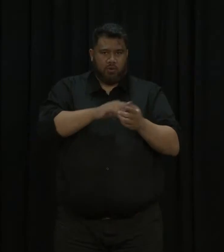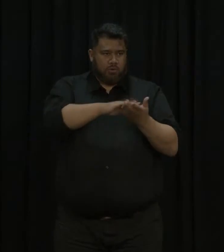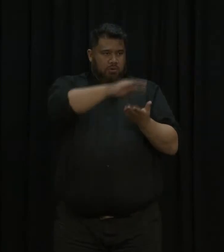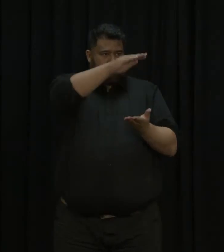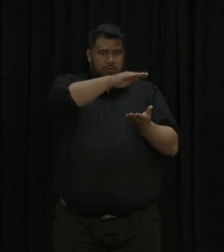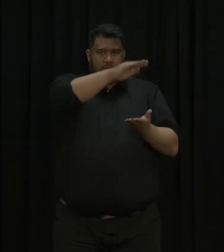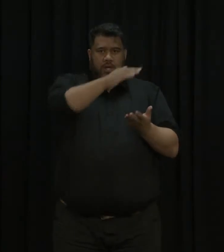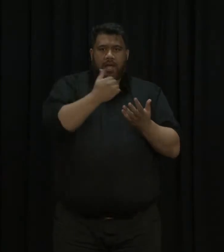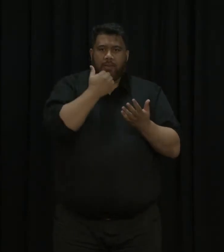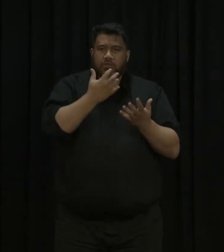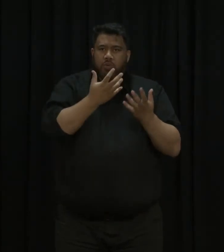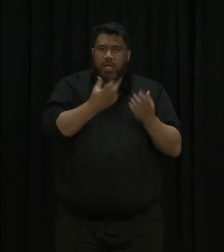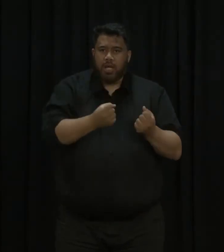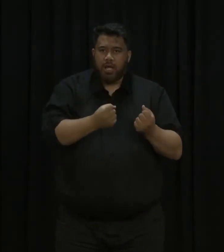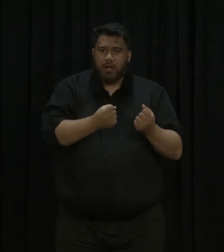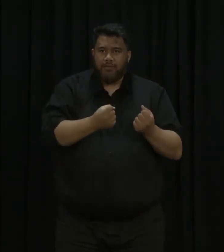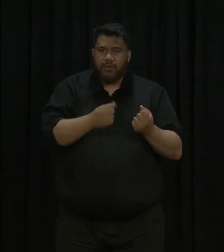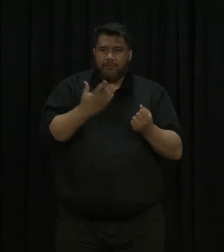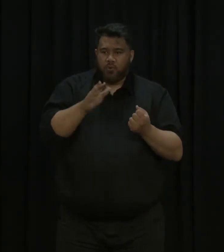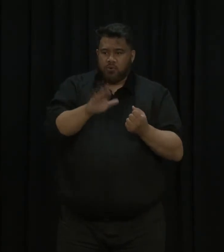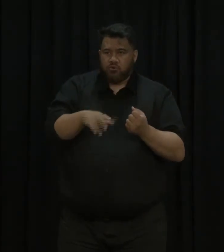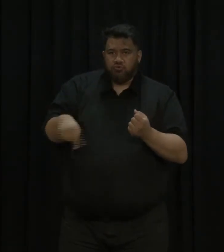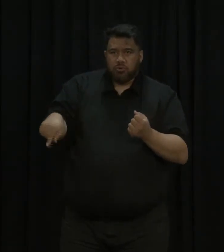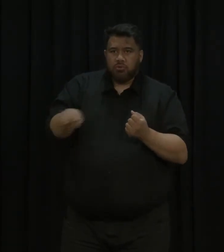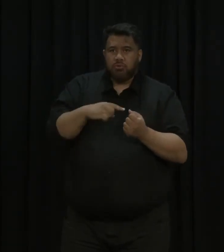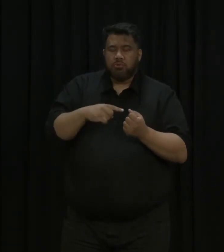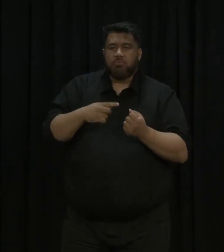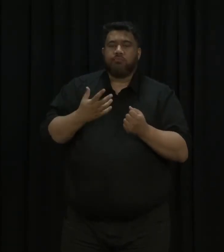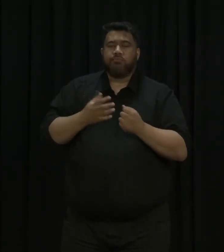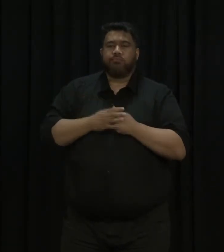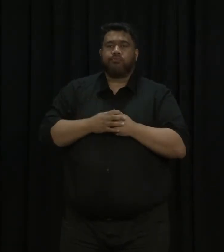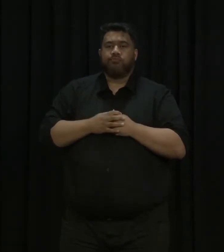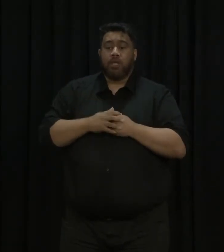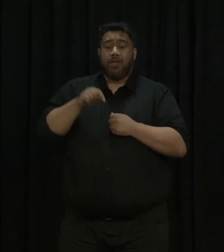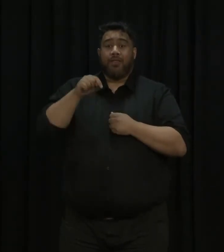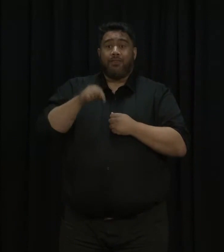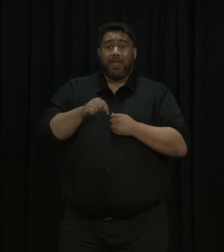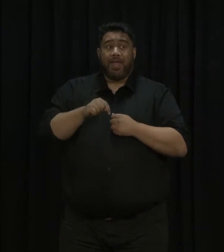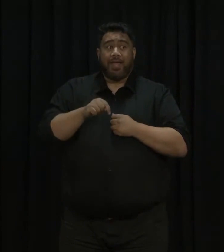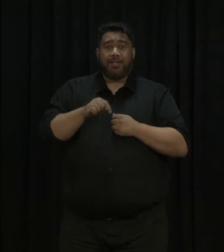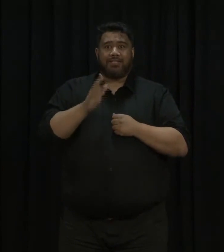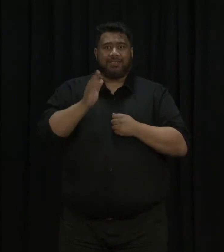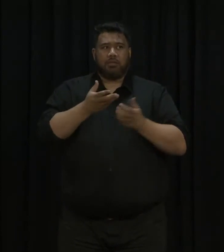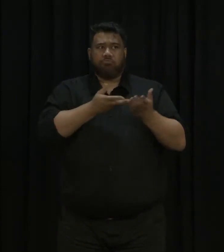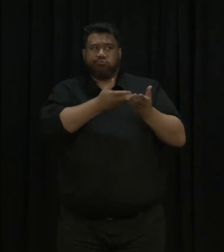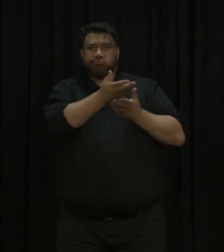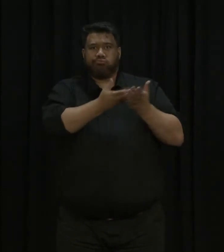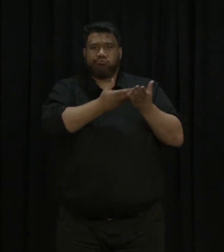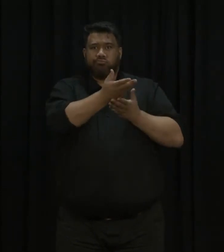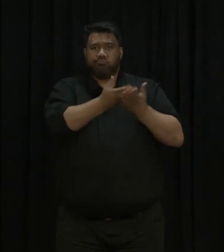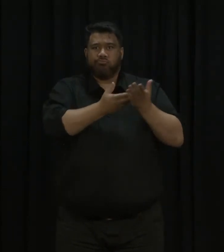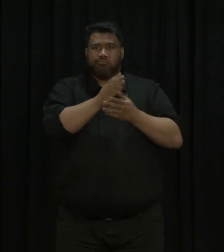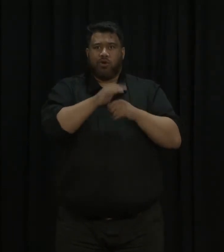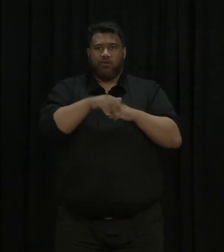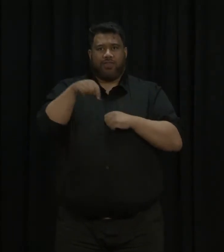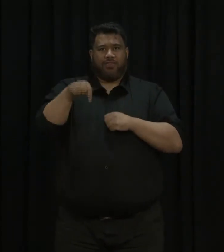cabinet size that off, will then be dependent on supply of,